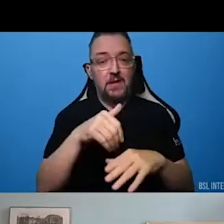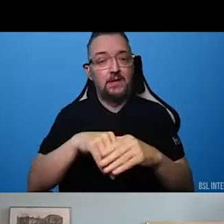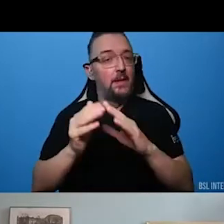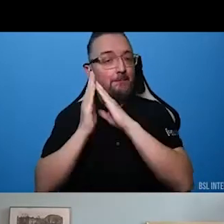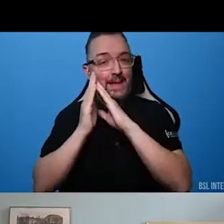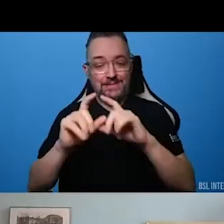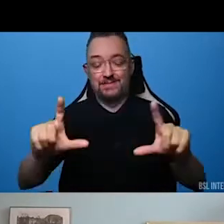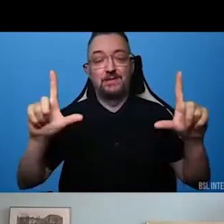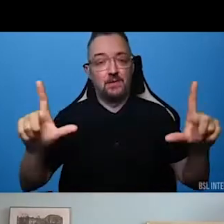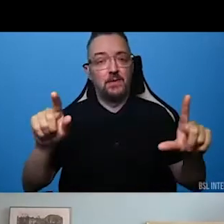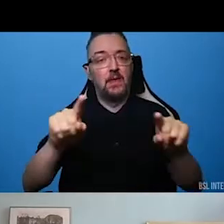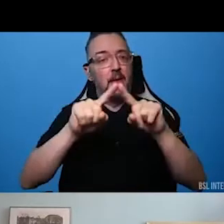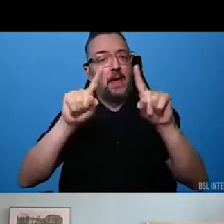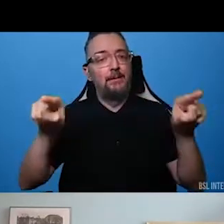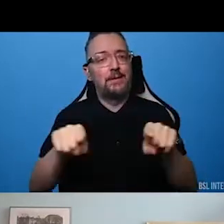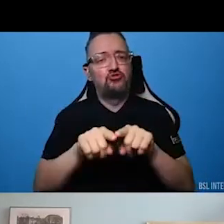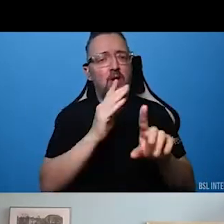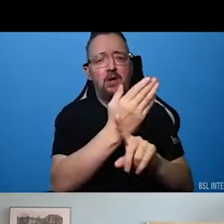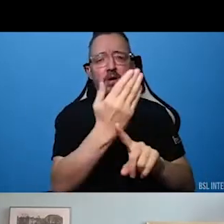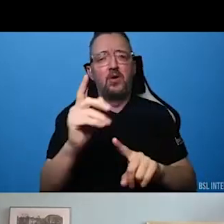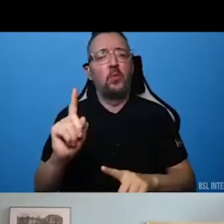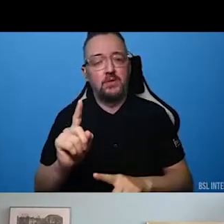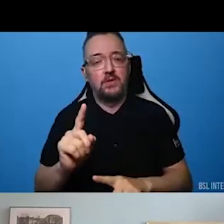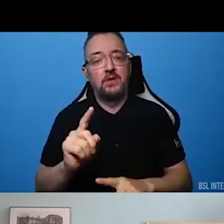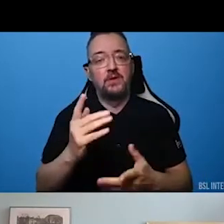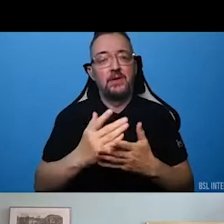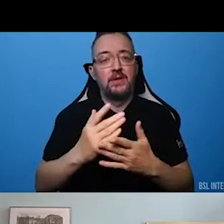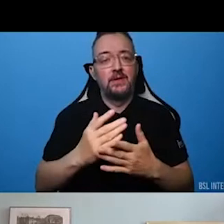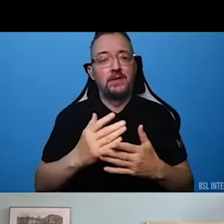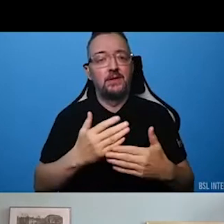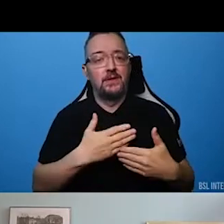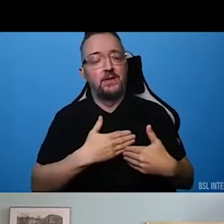and the image portrays an elegant heartwarming scene